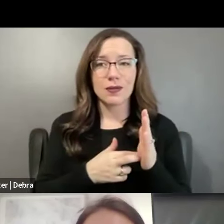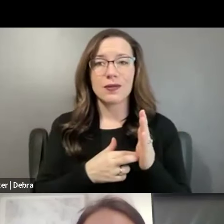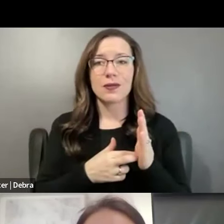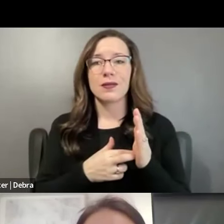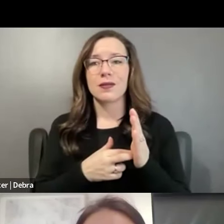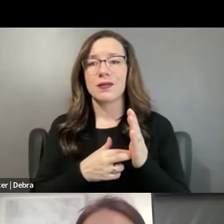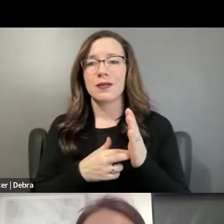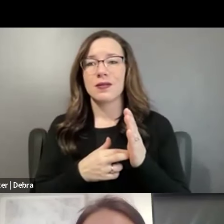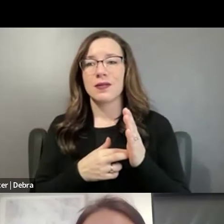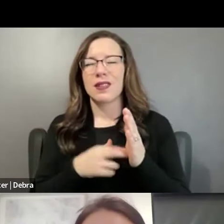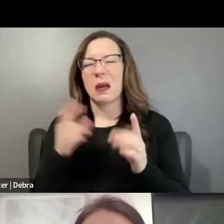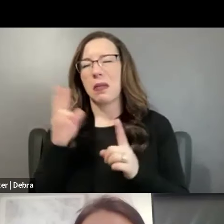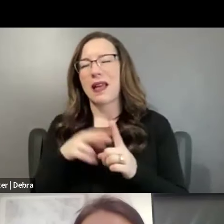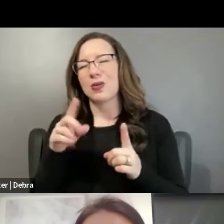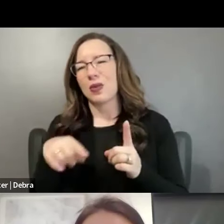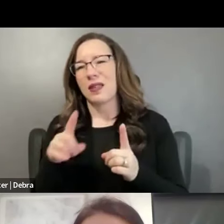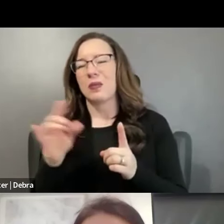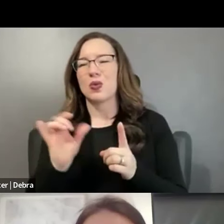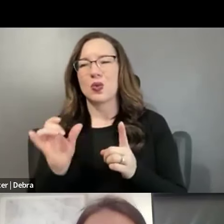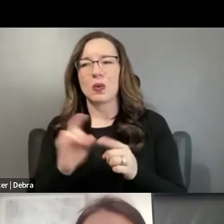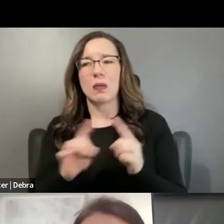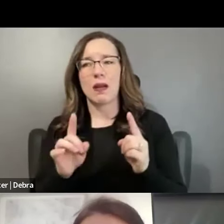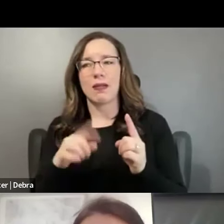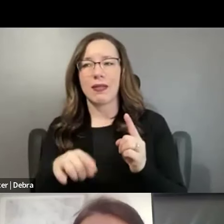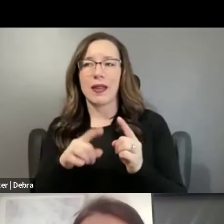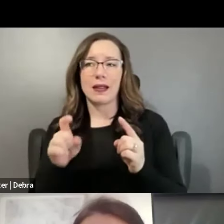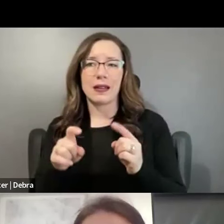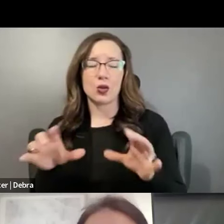And they also need to do the emission calculations